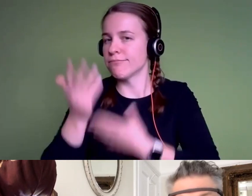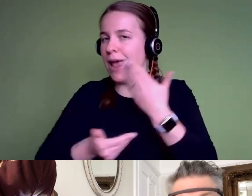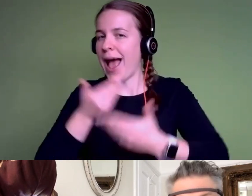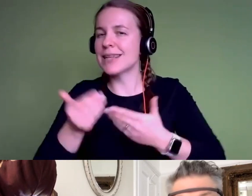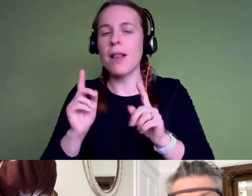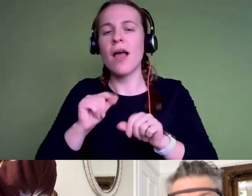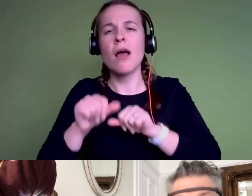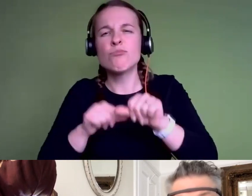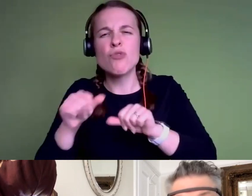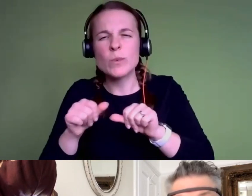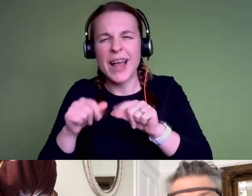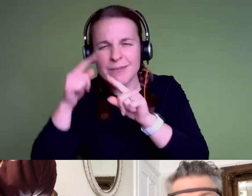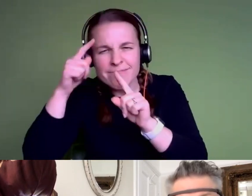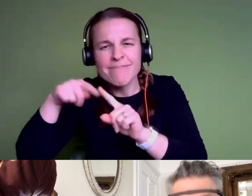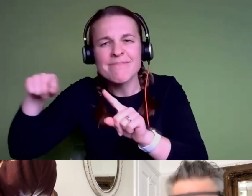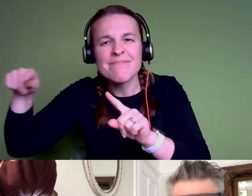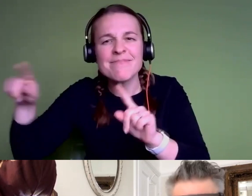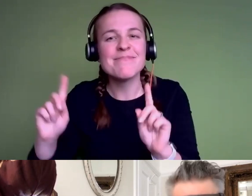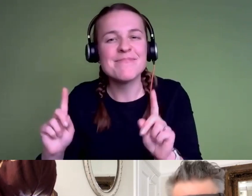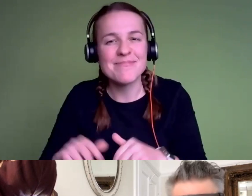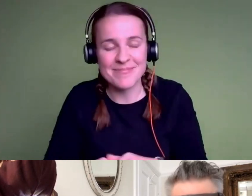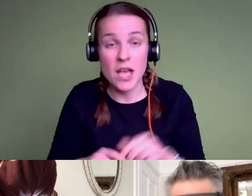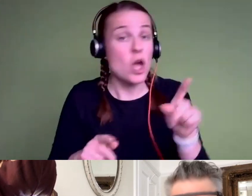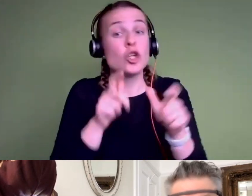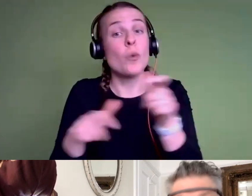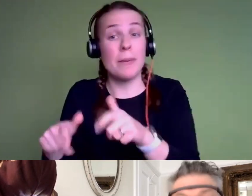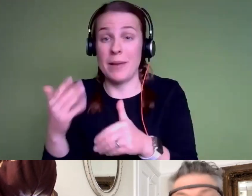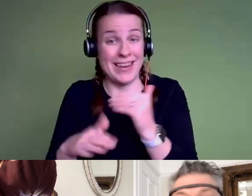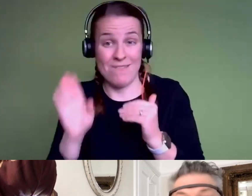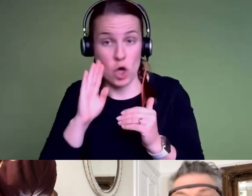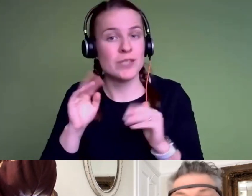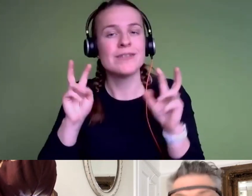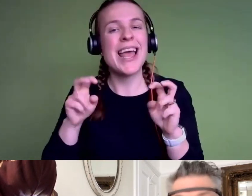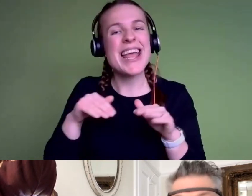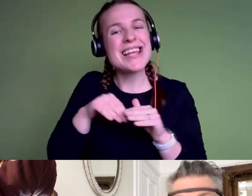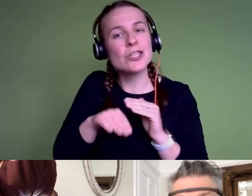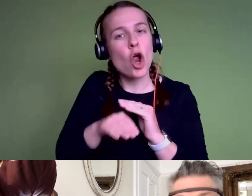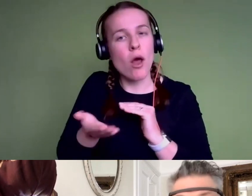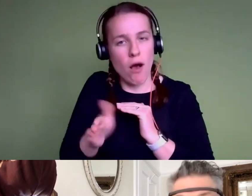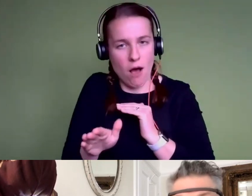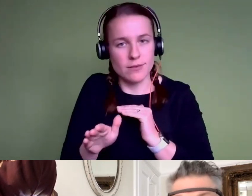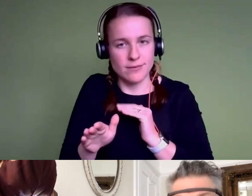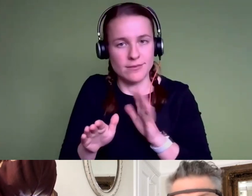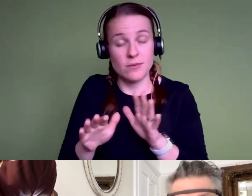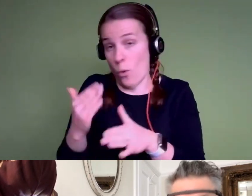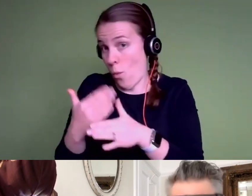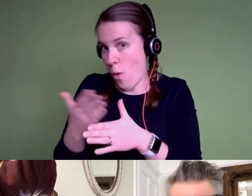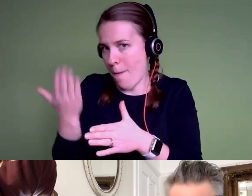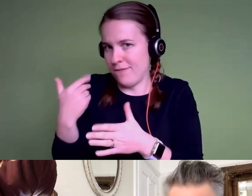Justin. So, I am really excited by the opportunity for you to